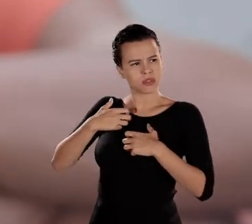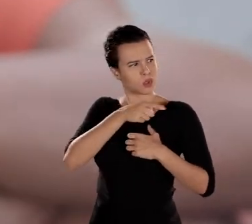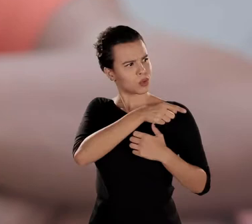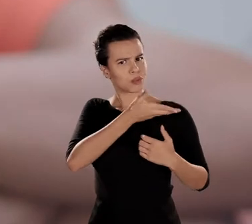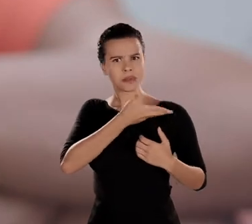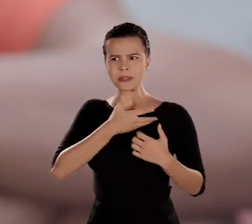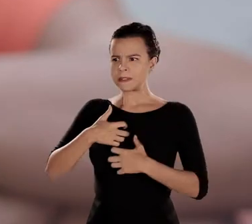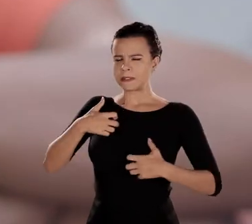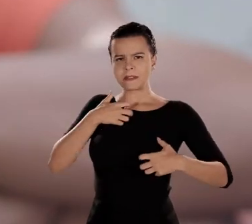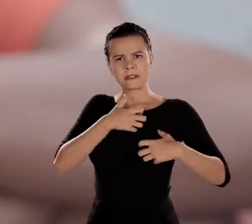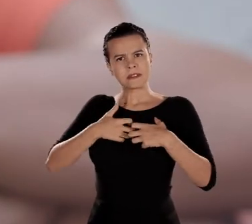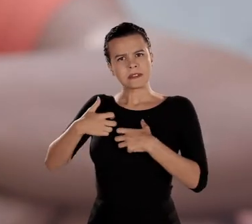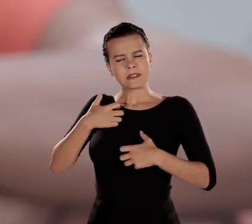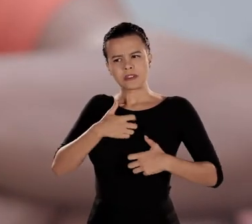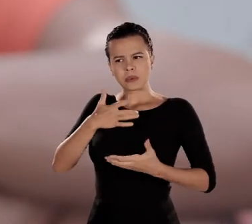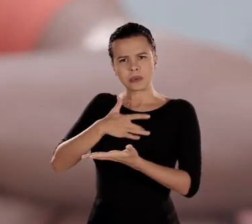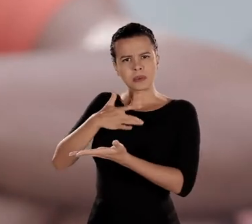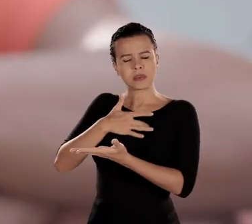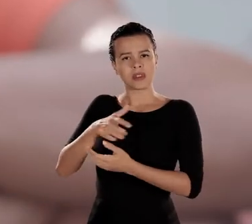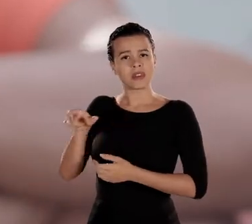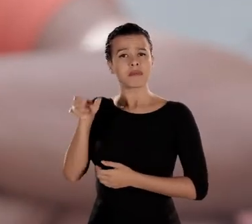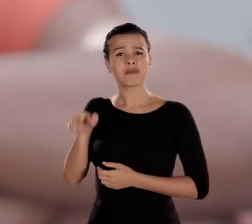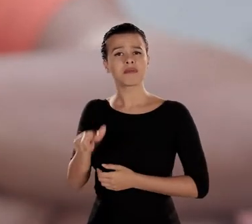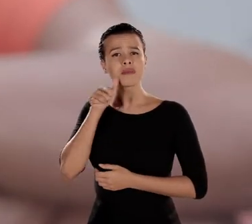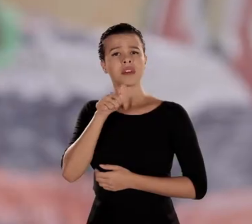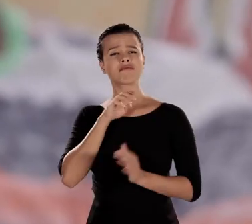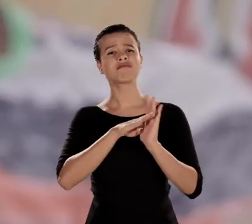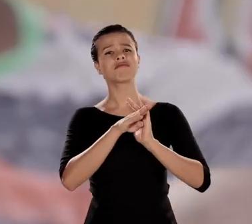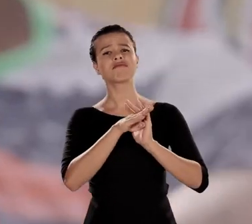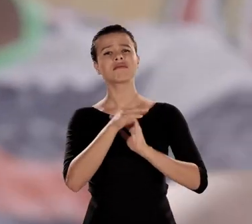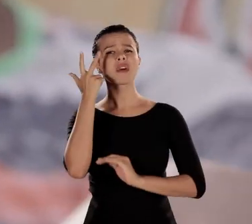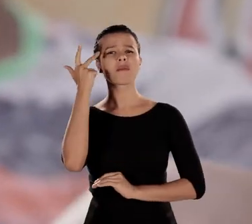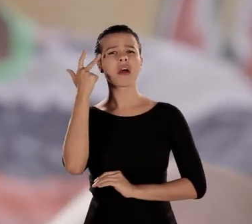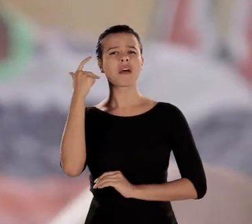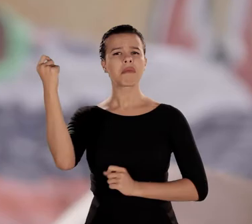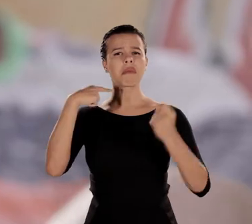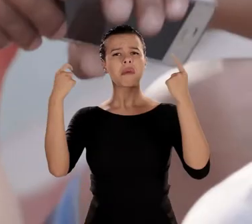but in all my friends, even more than in her, who was probably used to it.